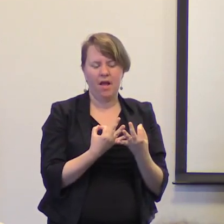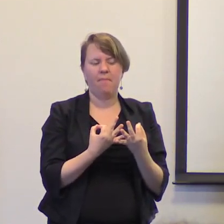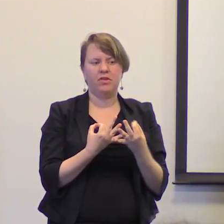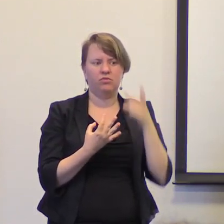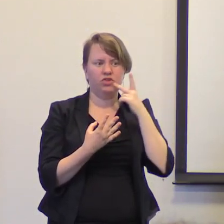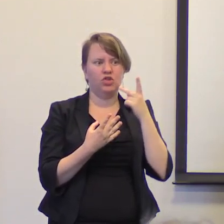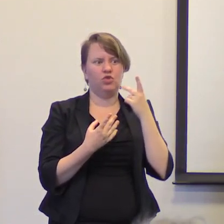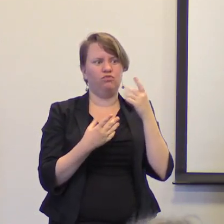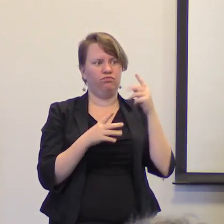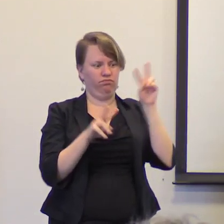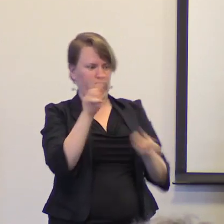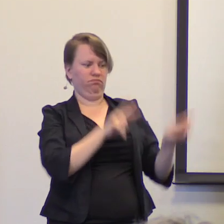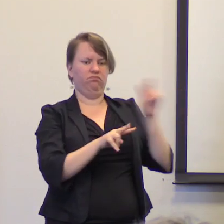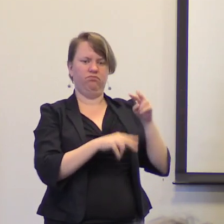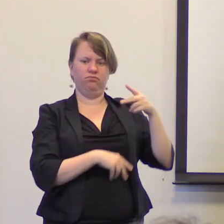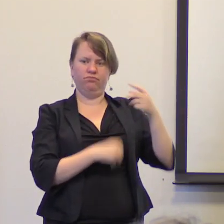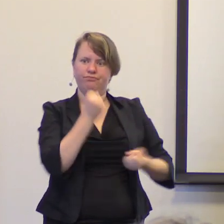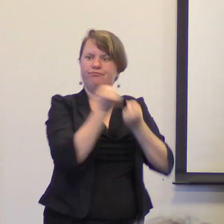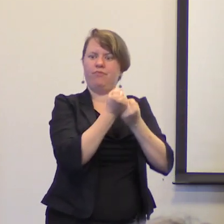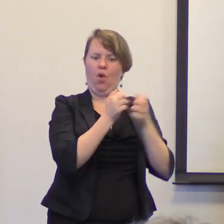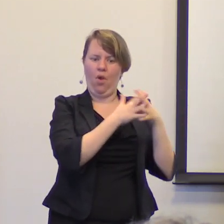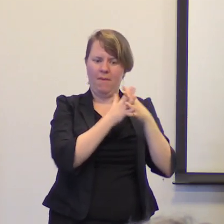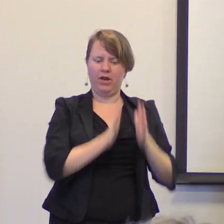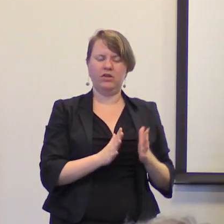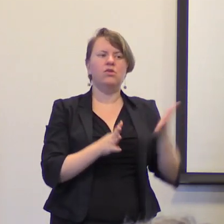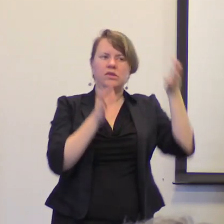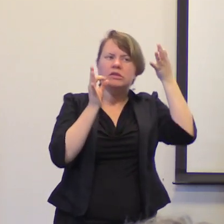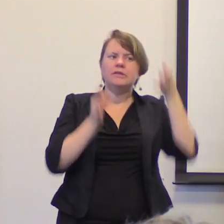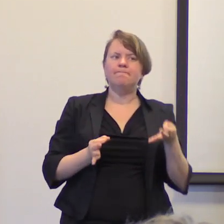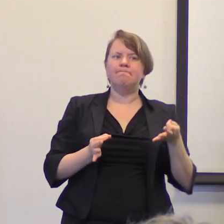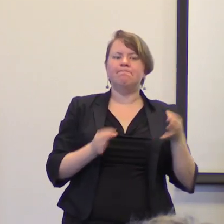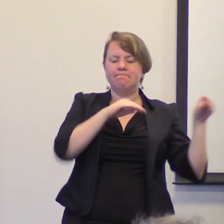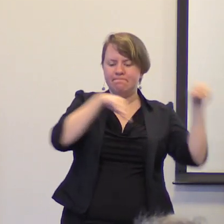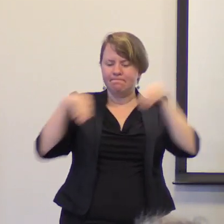And so they made the difficult decision that they'd like to immigrate to the United States.